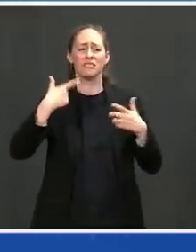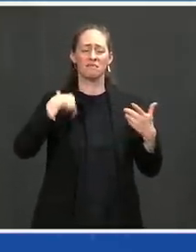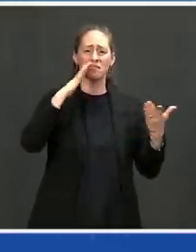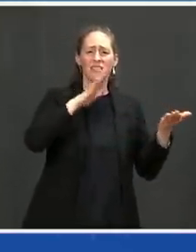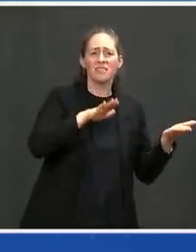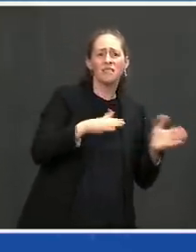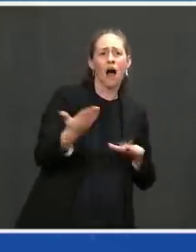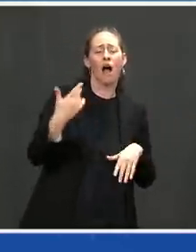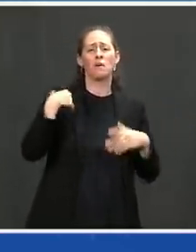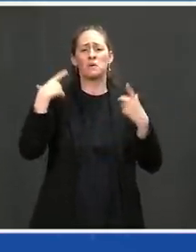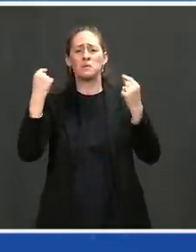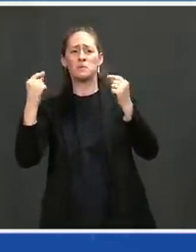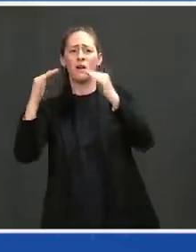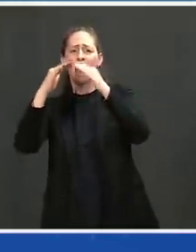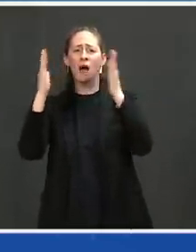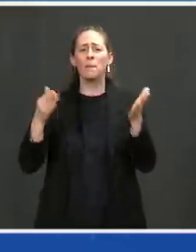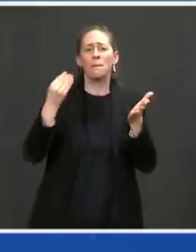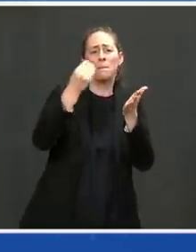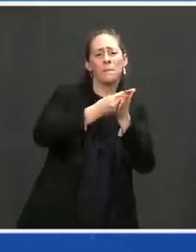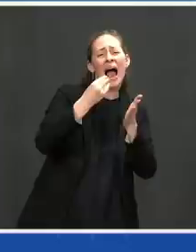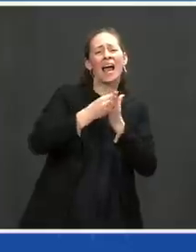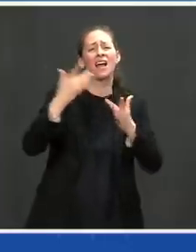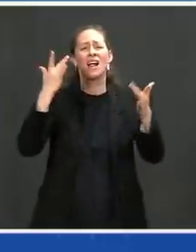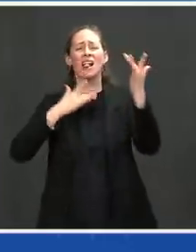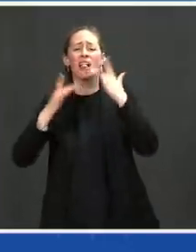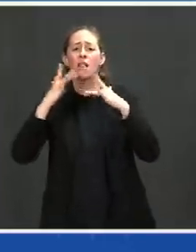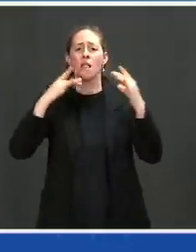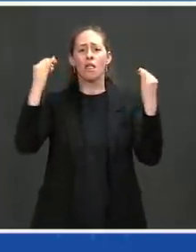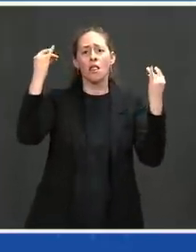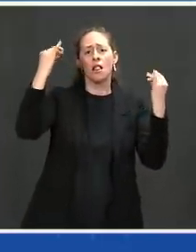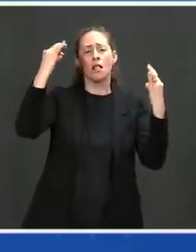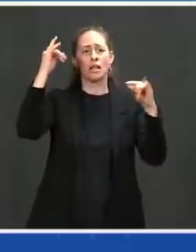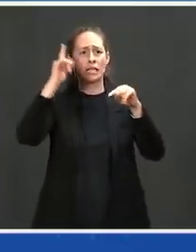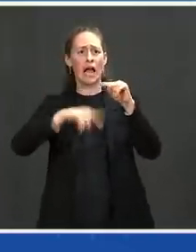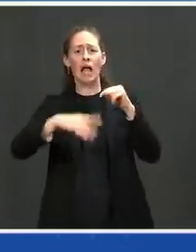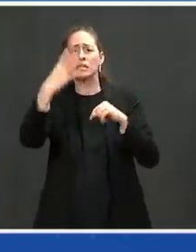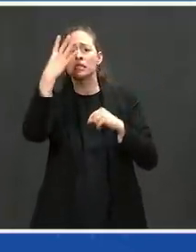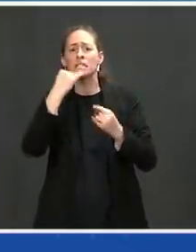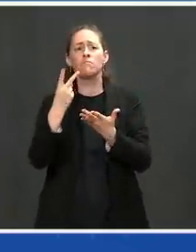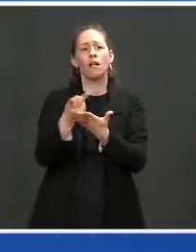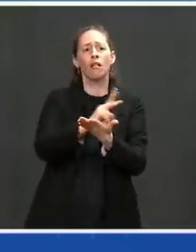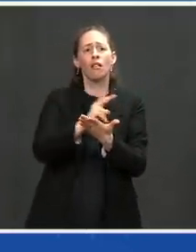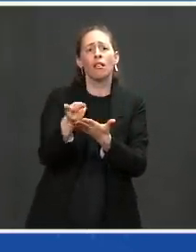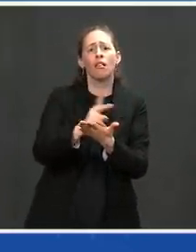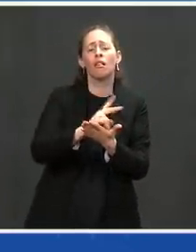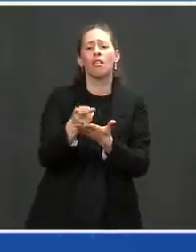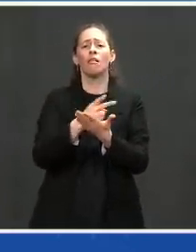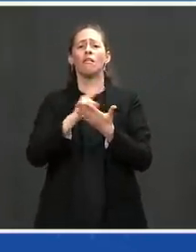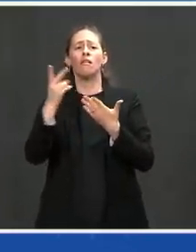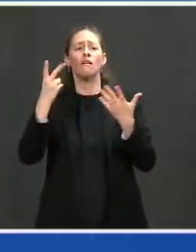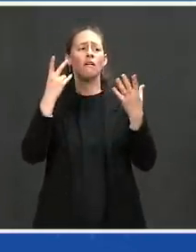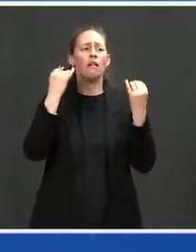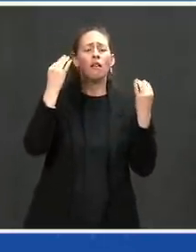where they're not going to be -- they're going to lose their home because they can't pay their mortgage, or that millions of people